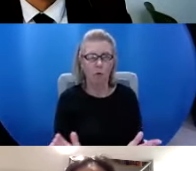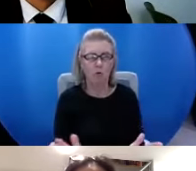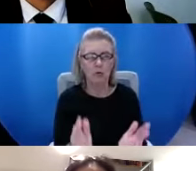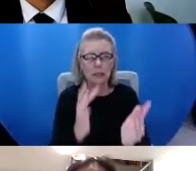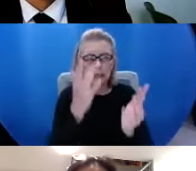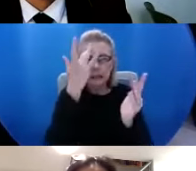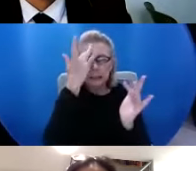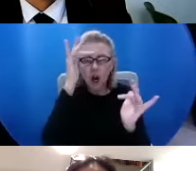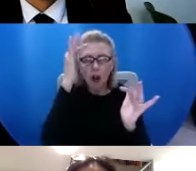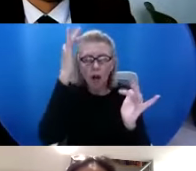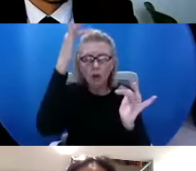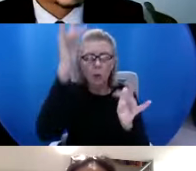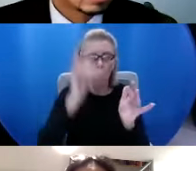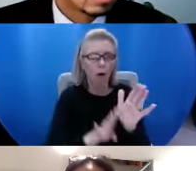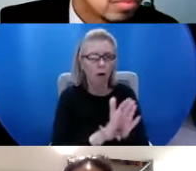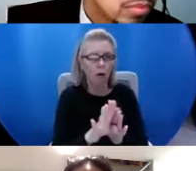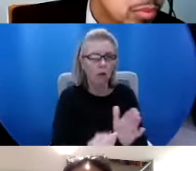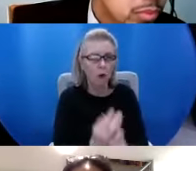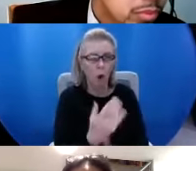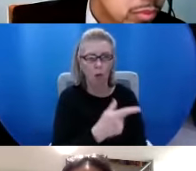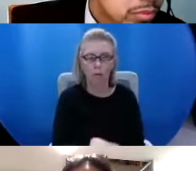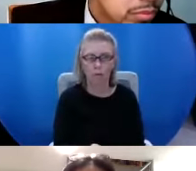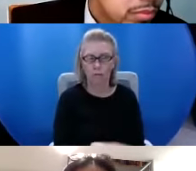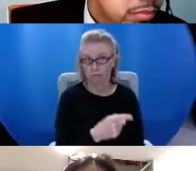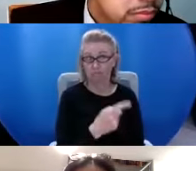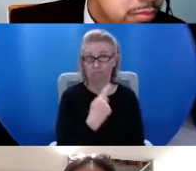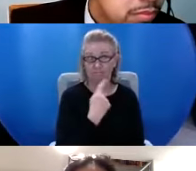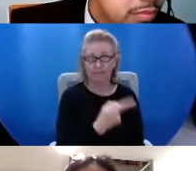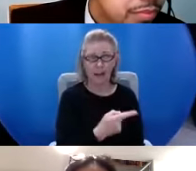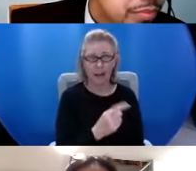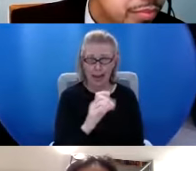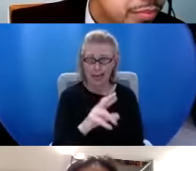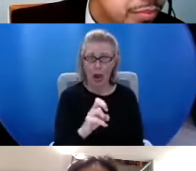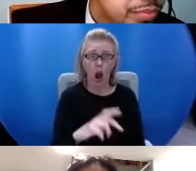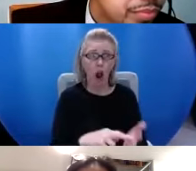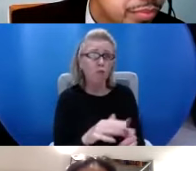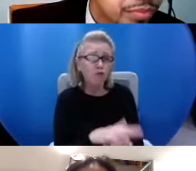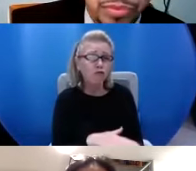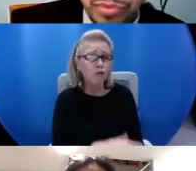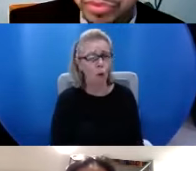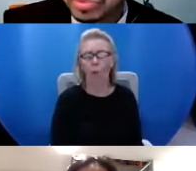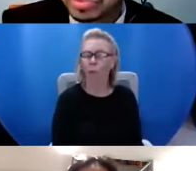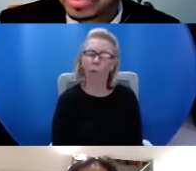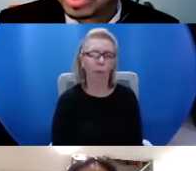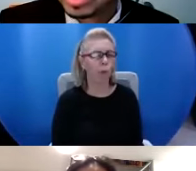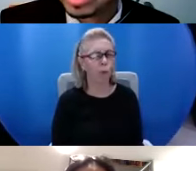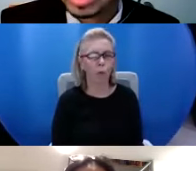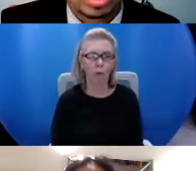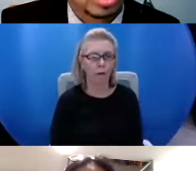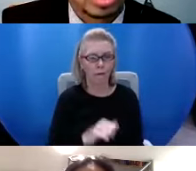As one of my students put it, care is in no way coddling. Another student said that care doesn't